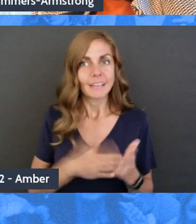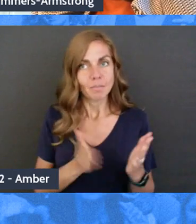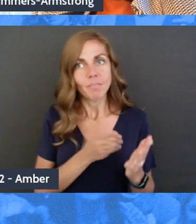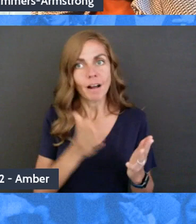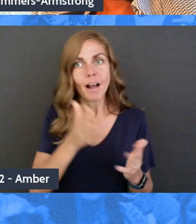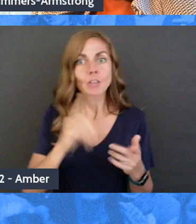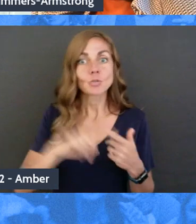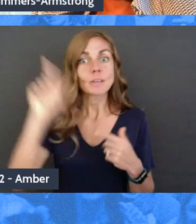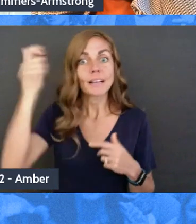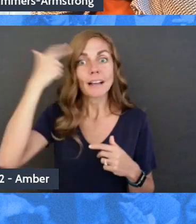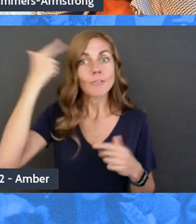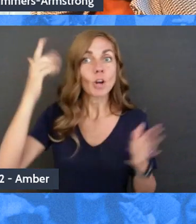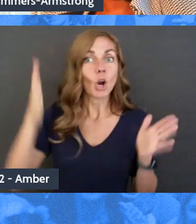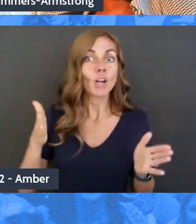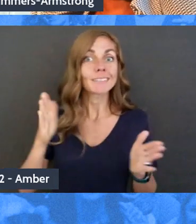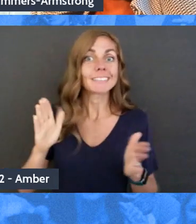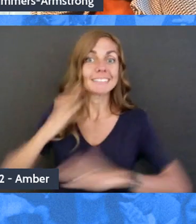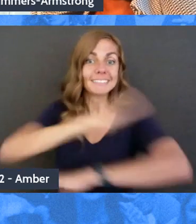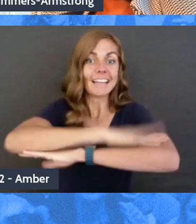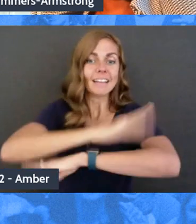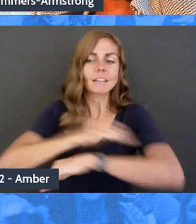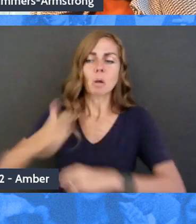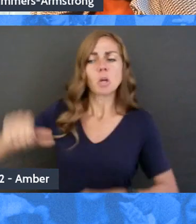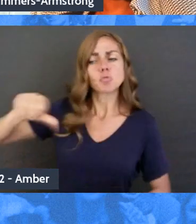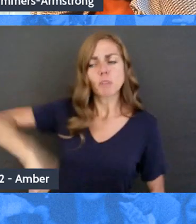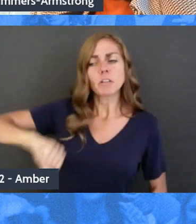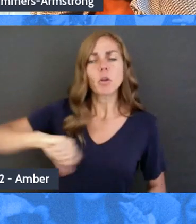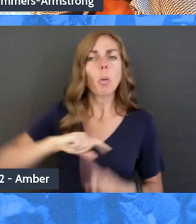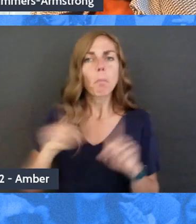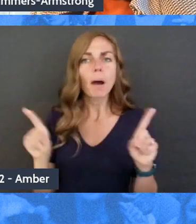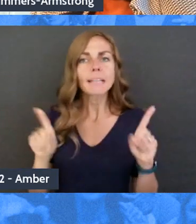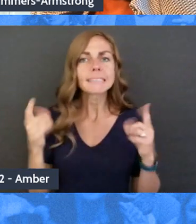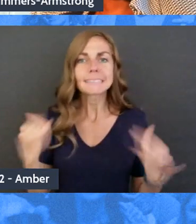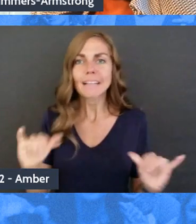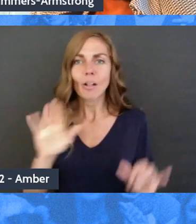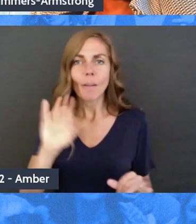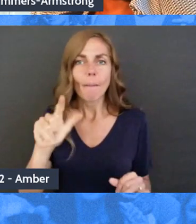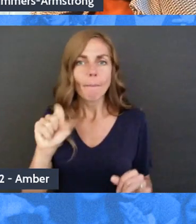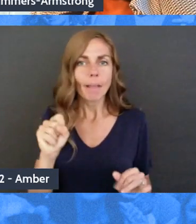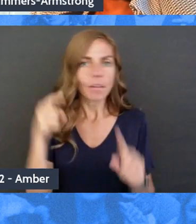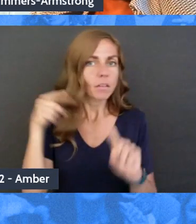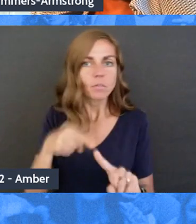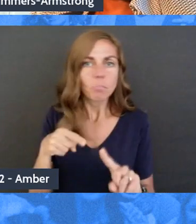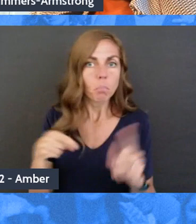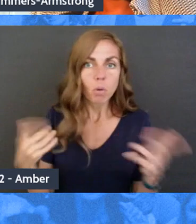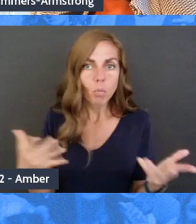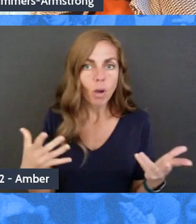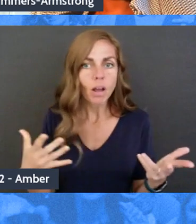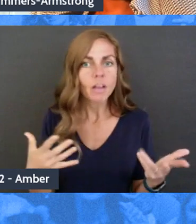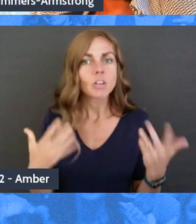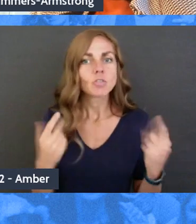and got vetoed our bills that are all designed to really try to promote this lie,